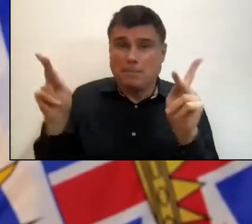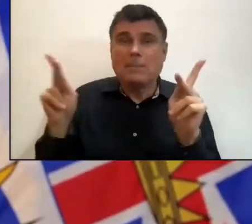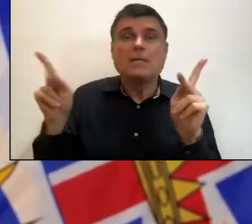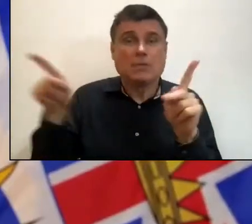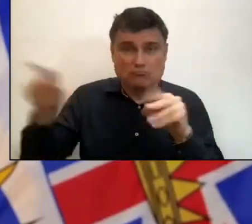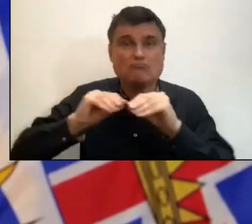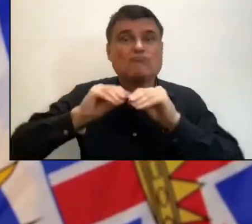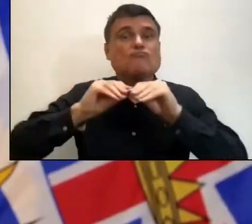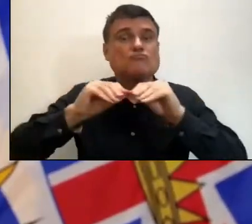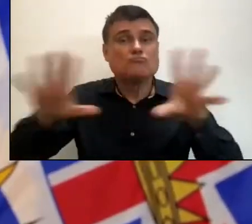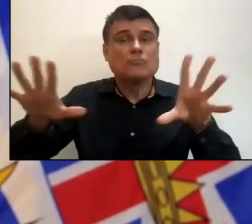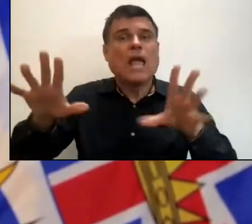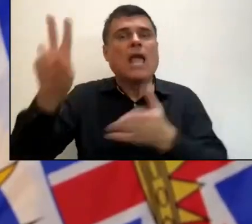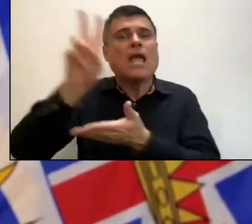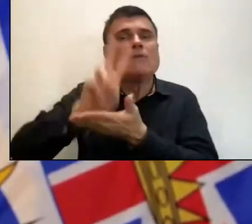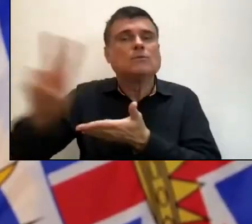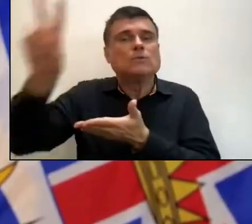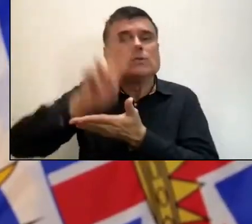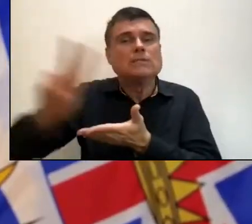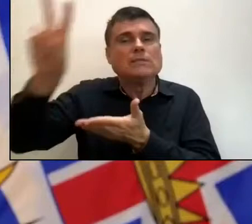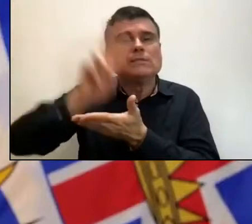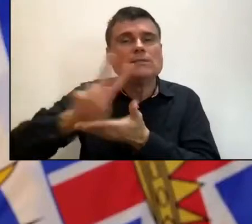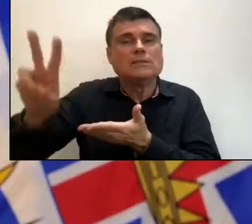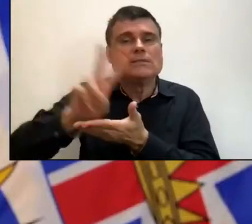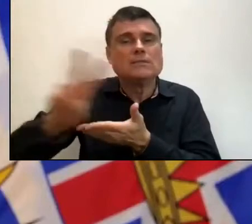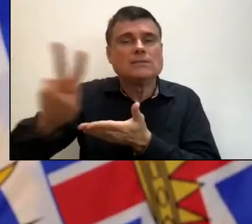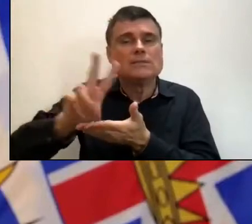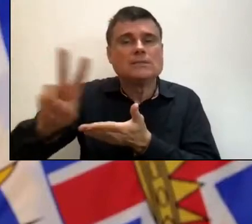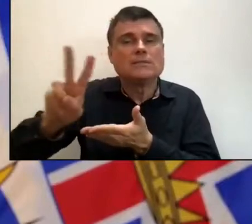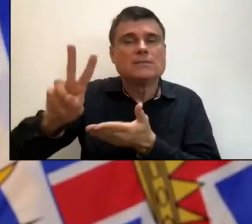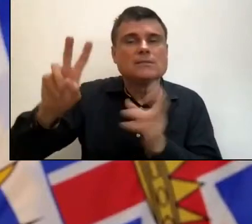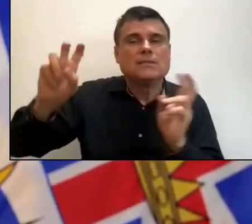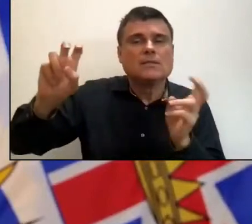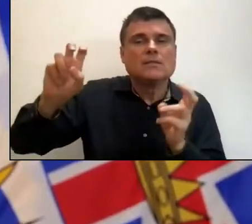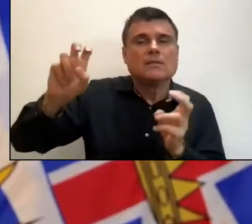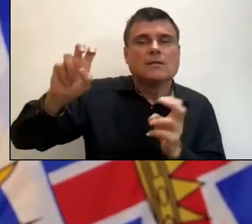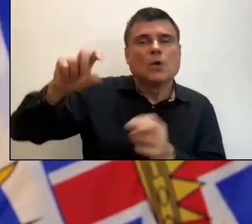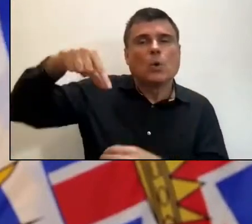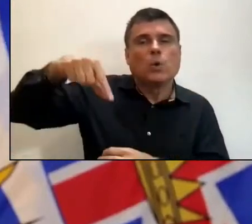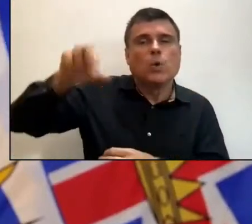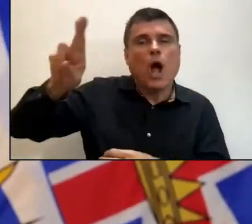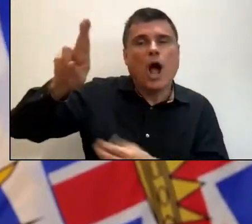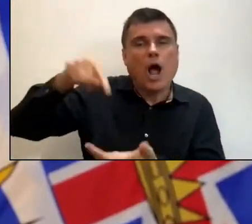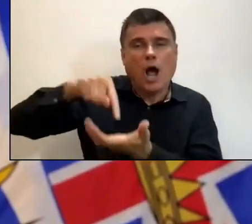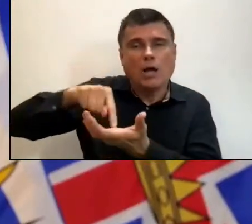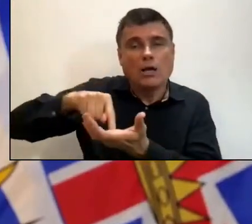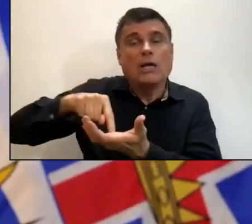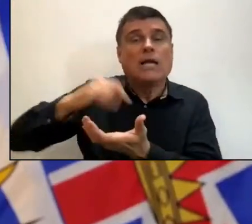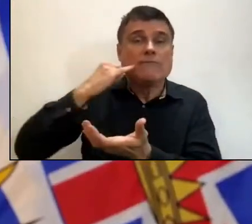basis. There is a QR code you can put in if you are positive though that has limited -- it has some